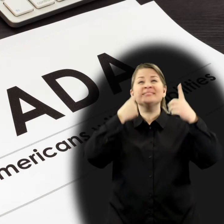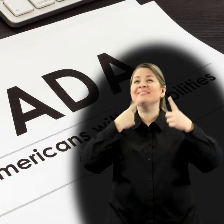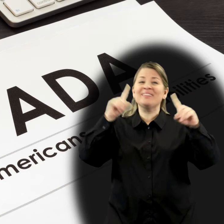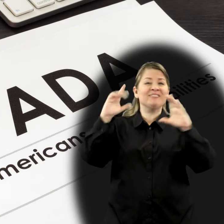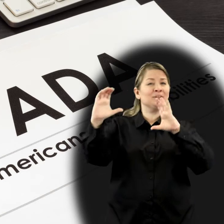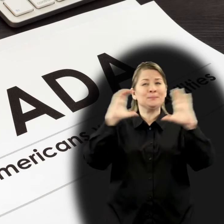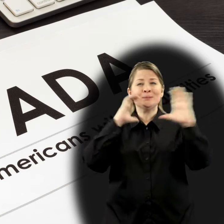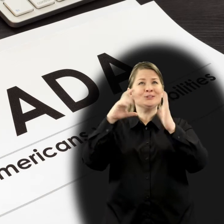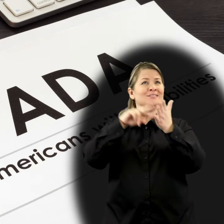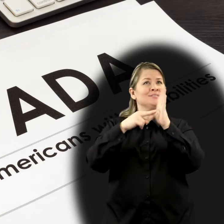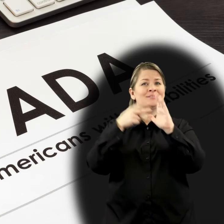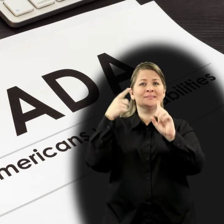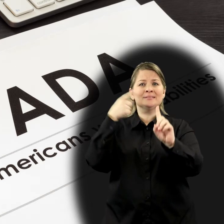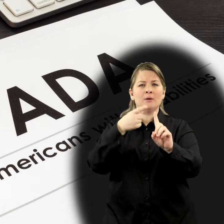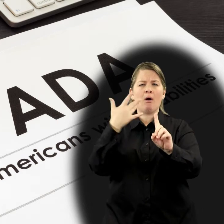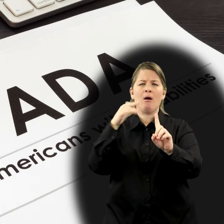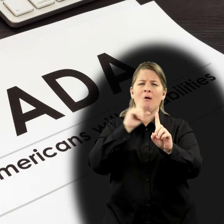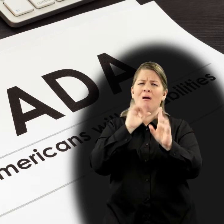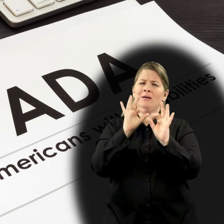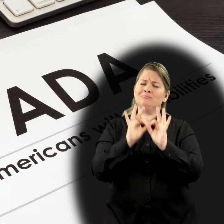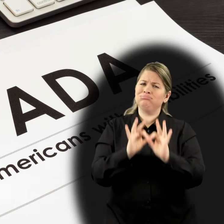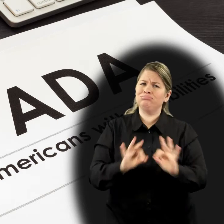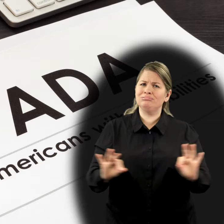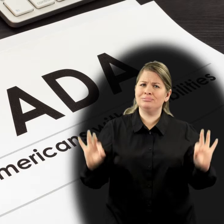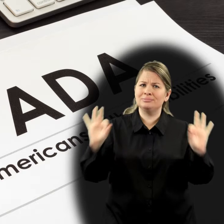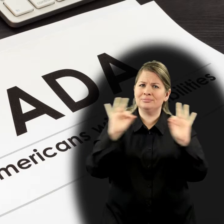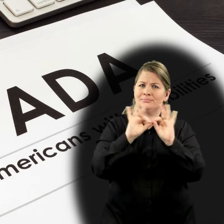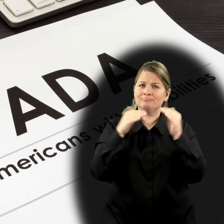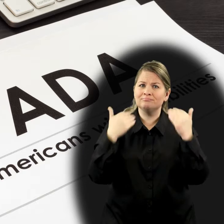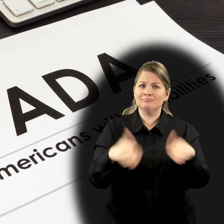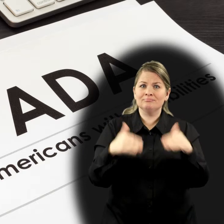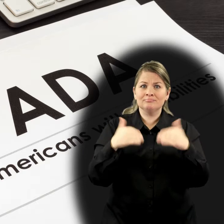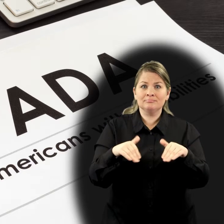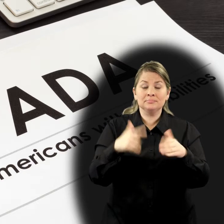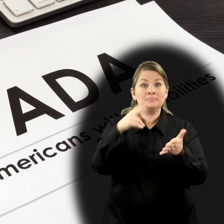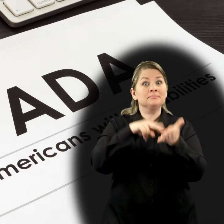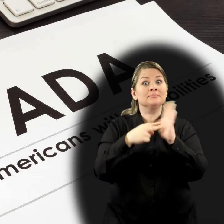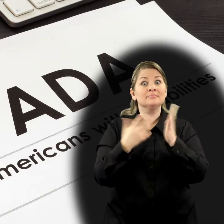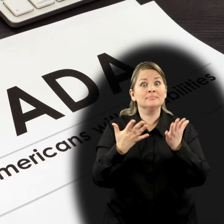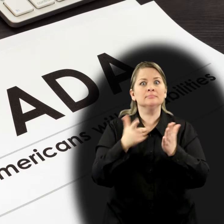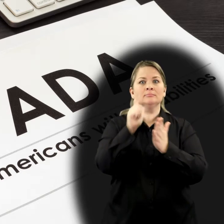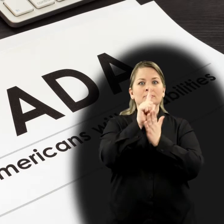The term effective communications is important.